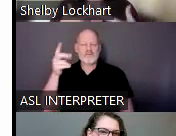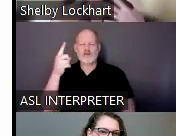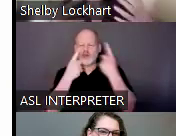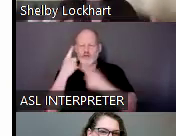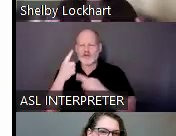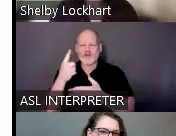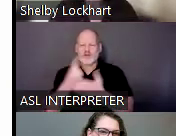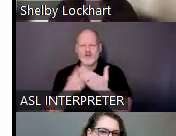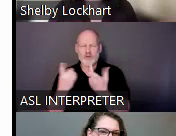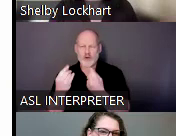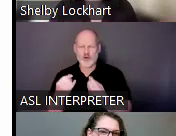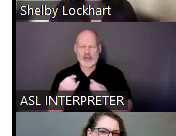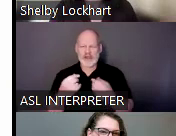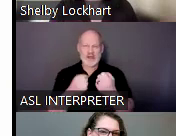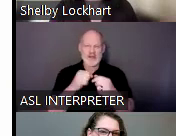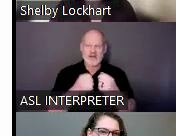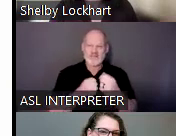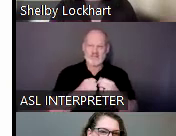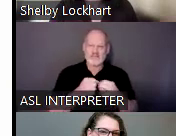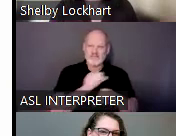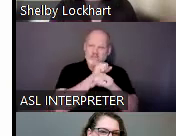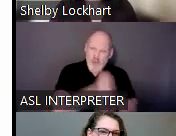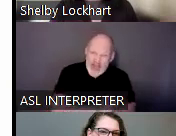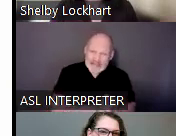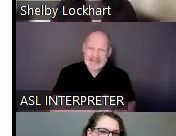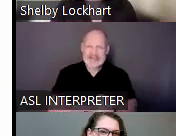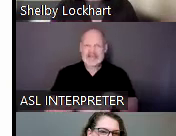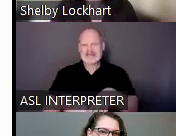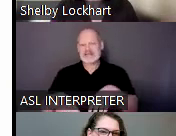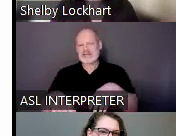those universal things that you're doing. I see someone putting incentives in there and